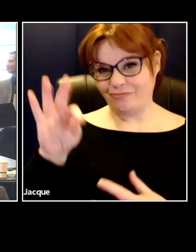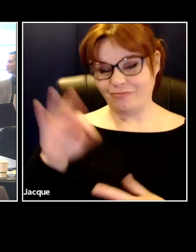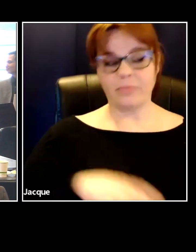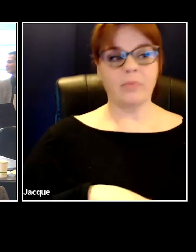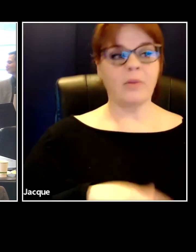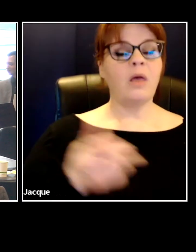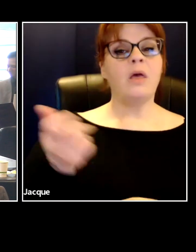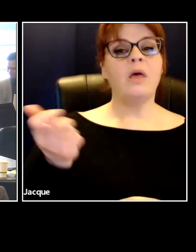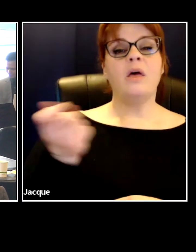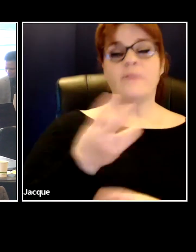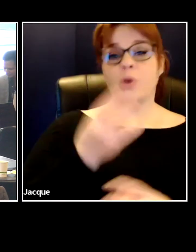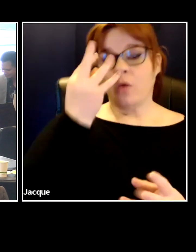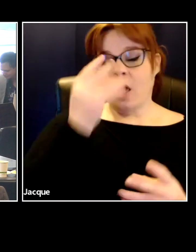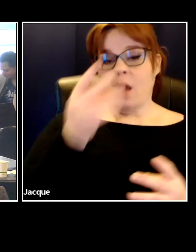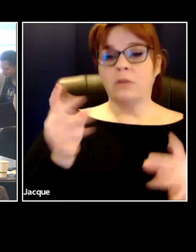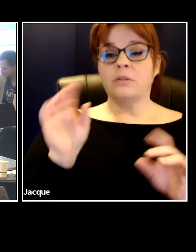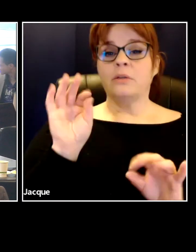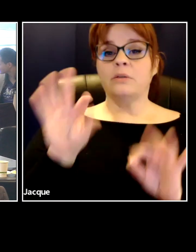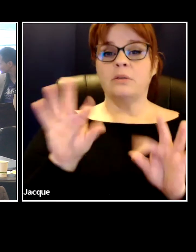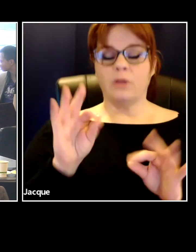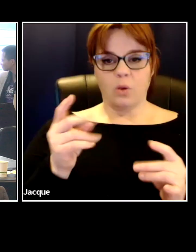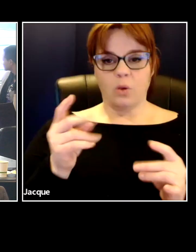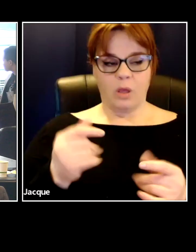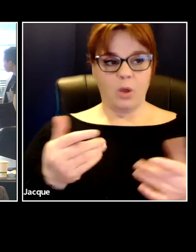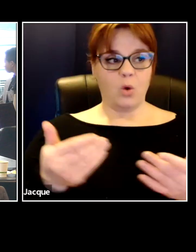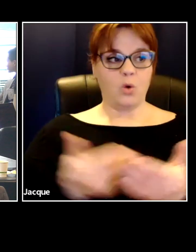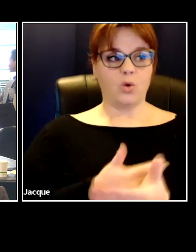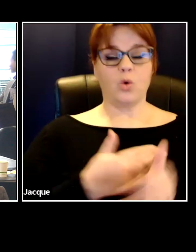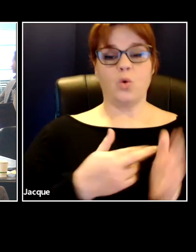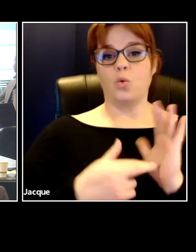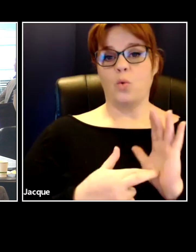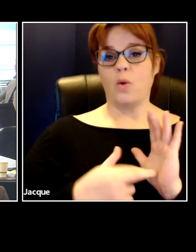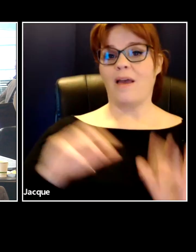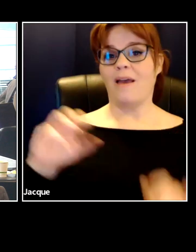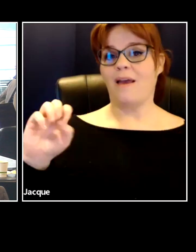very quickly. Uh, first, I knew Representative Emily Wicks when we were working together on